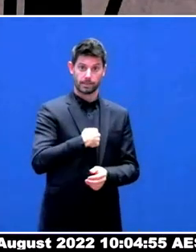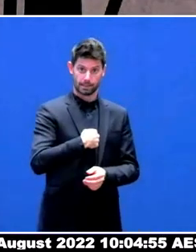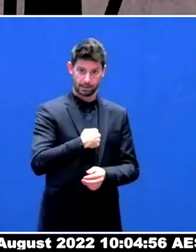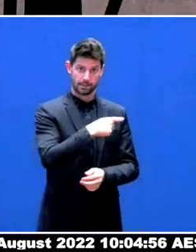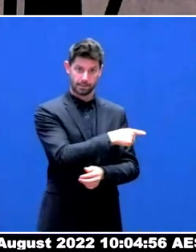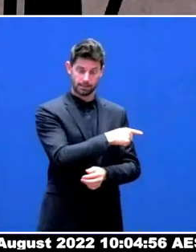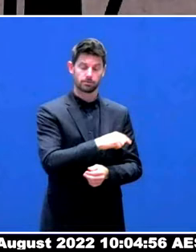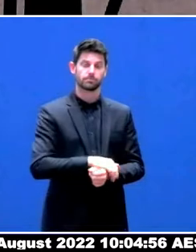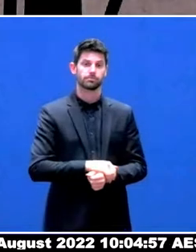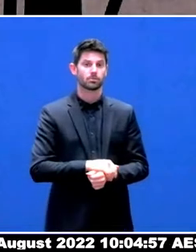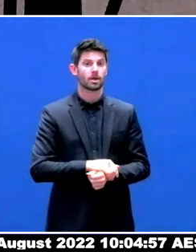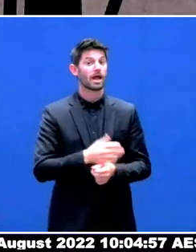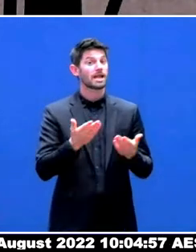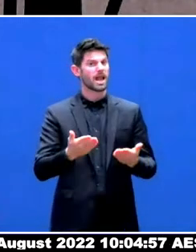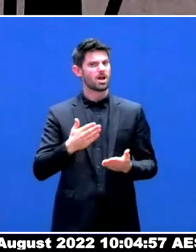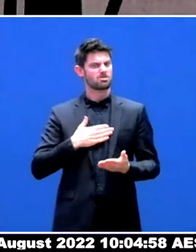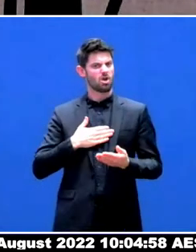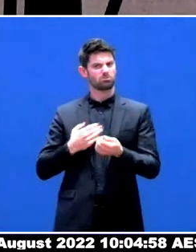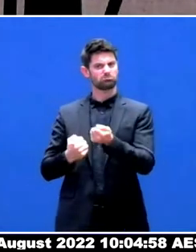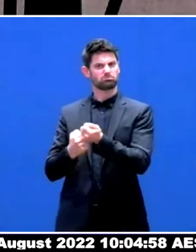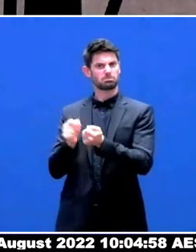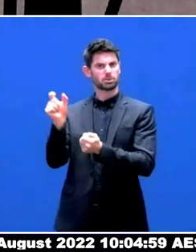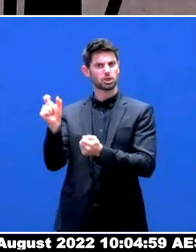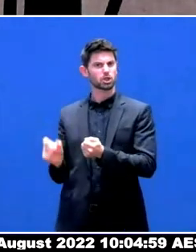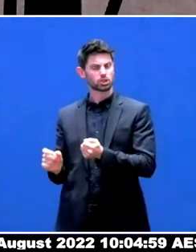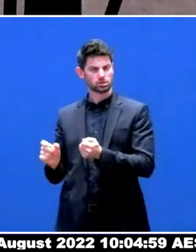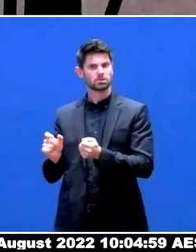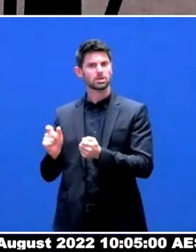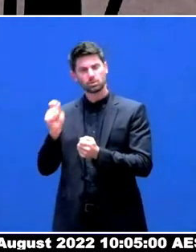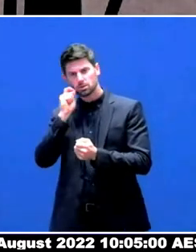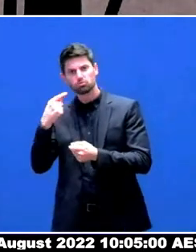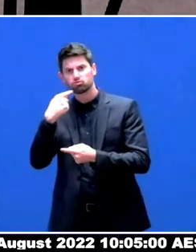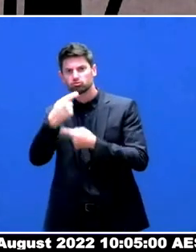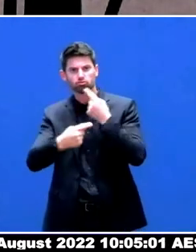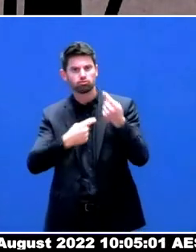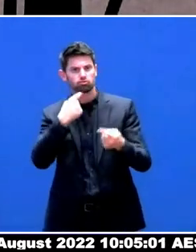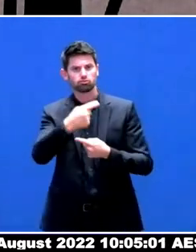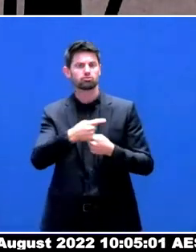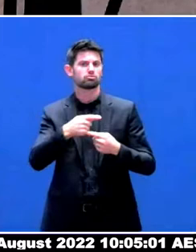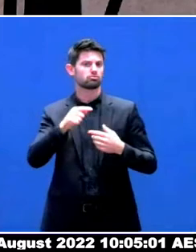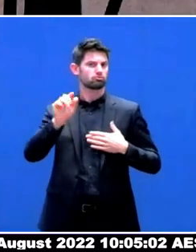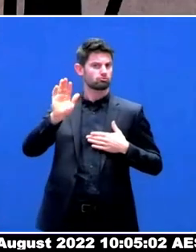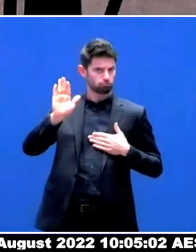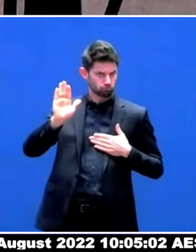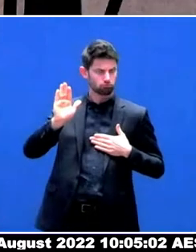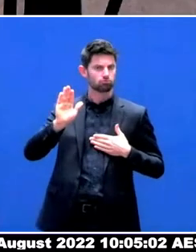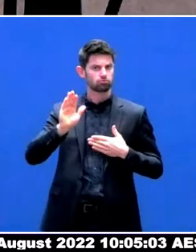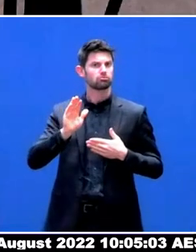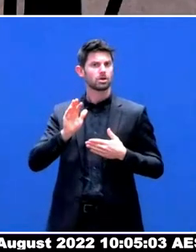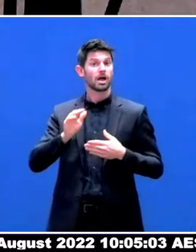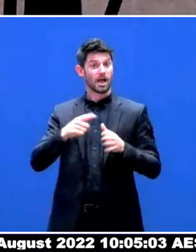If you would be good enough to follow the instructions of my associate, who is located